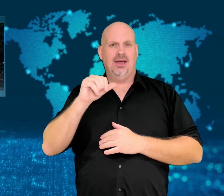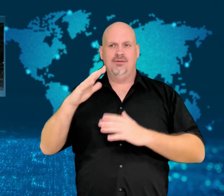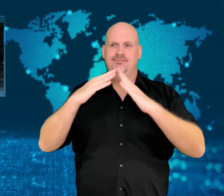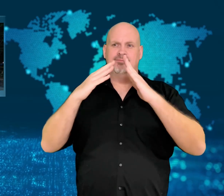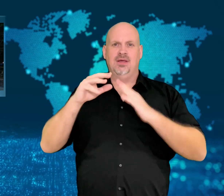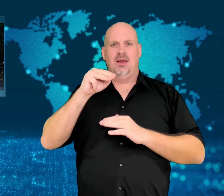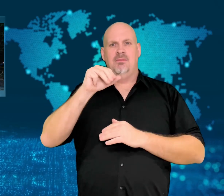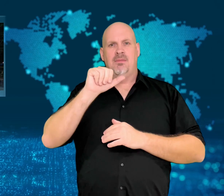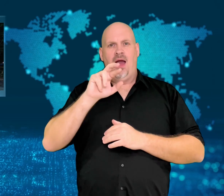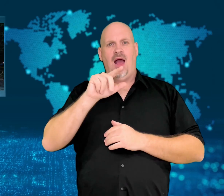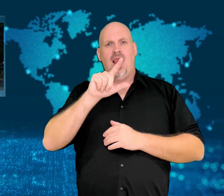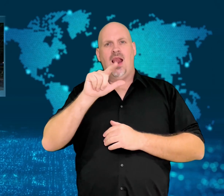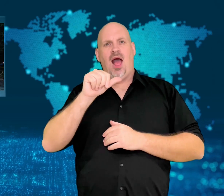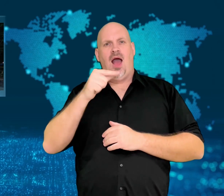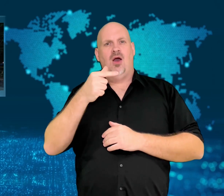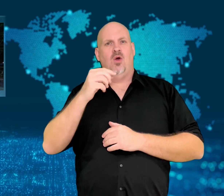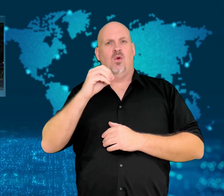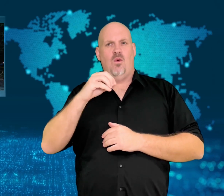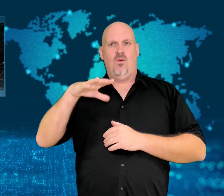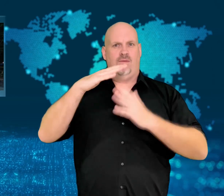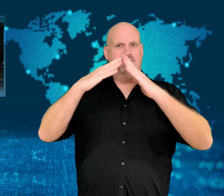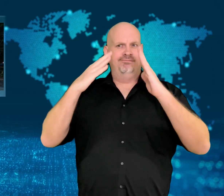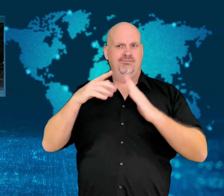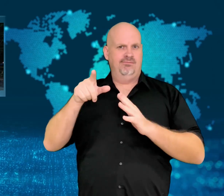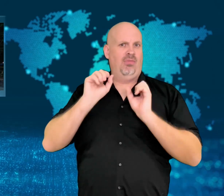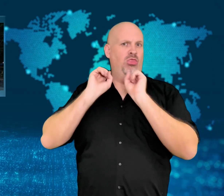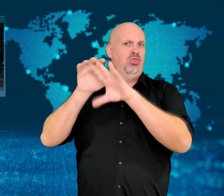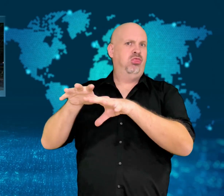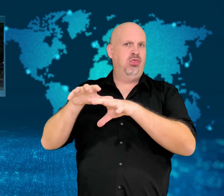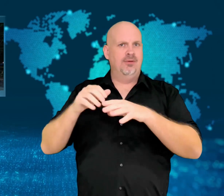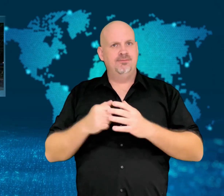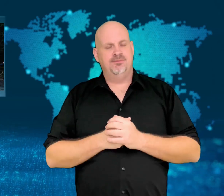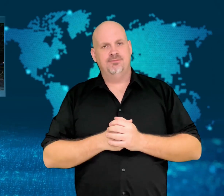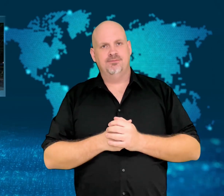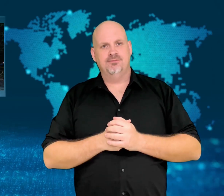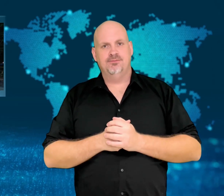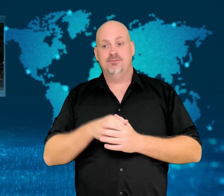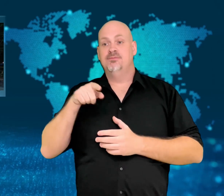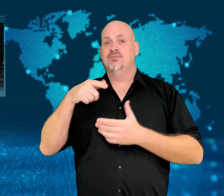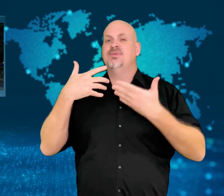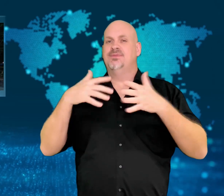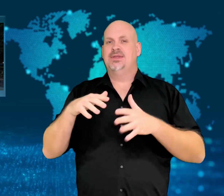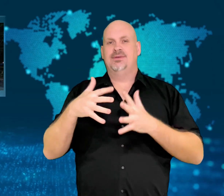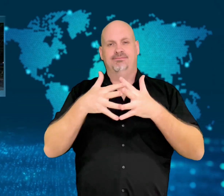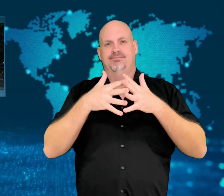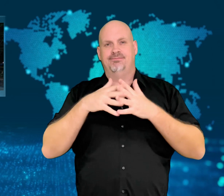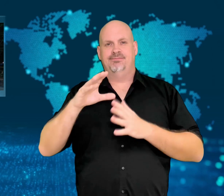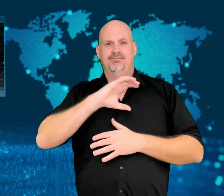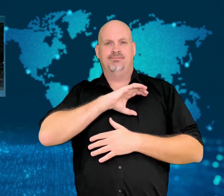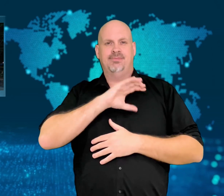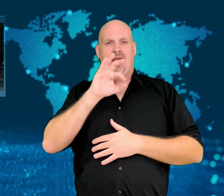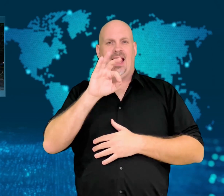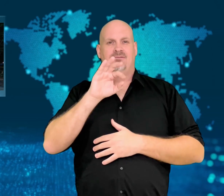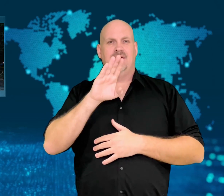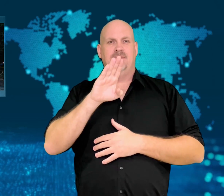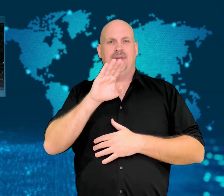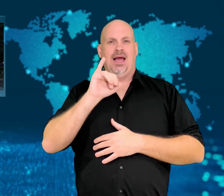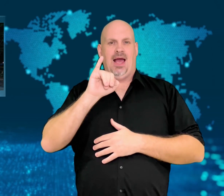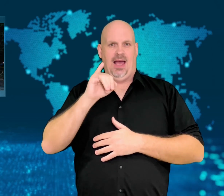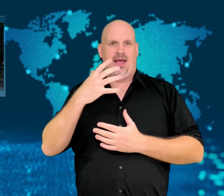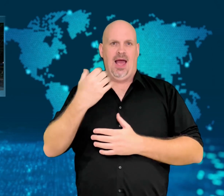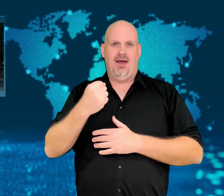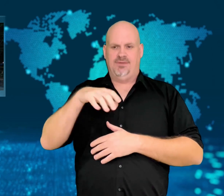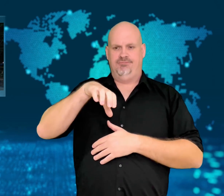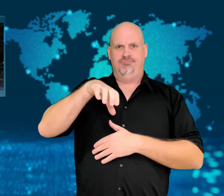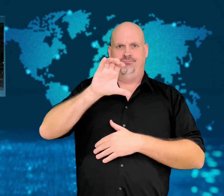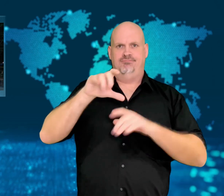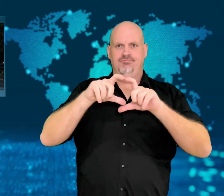Those documents were seized by FBI agents in August.